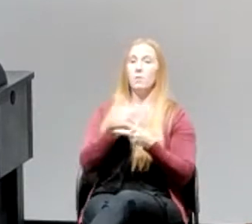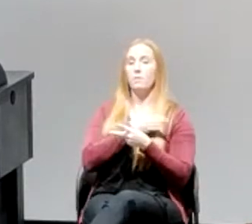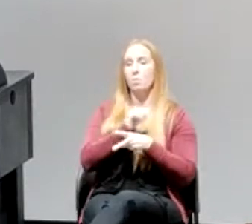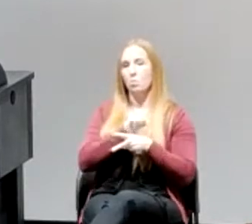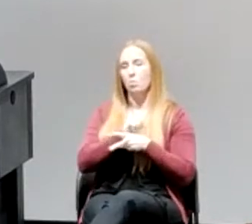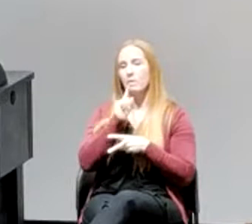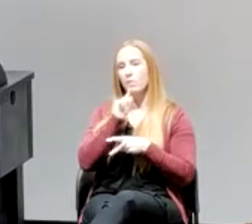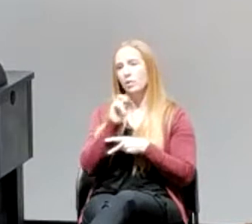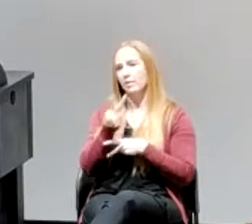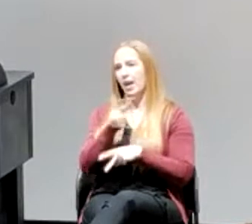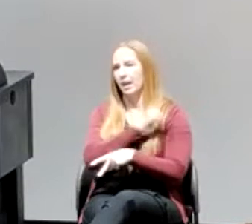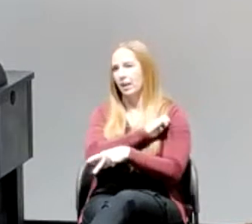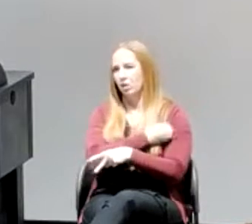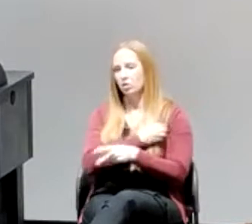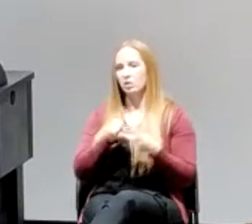of the